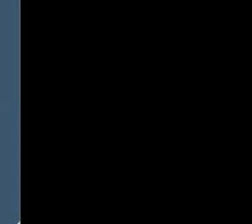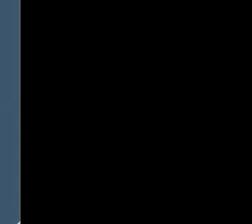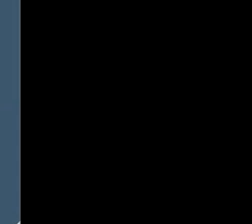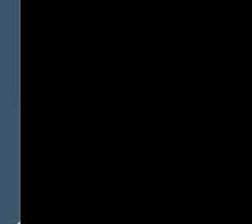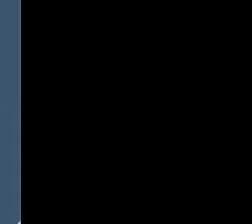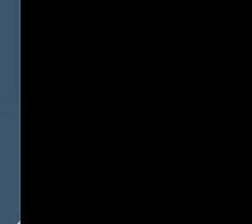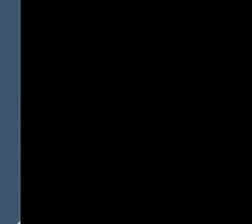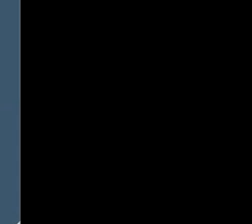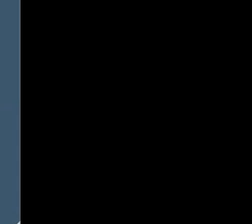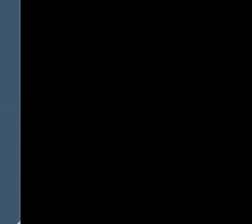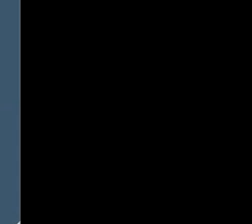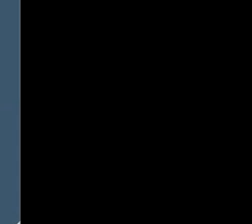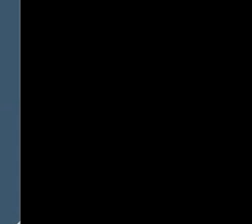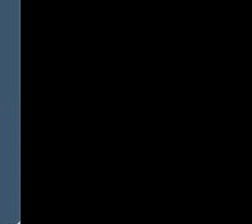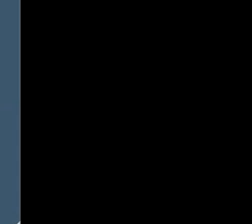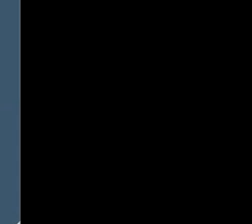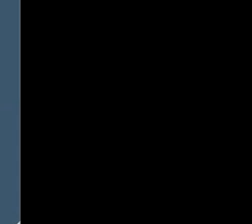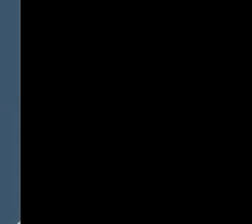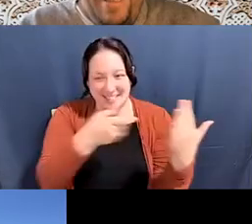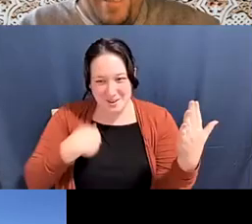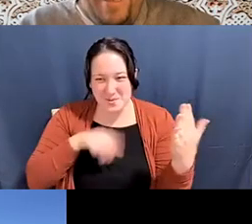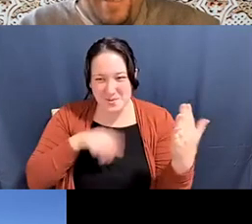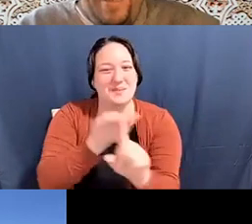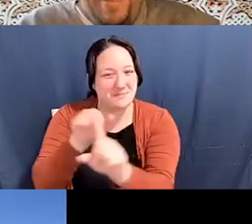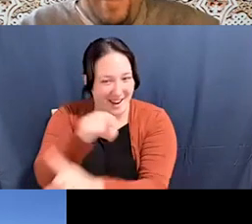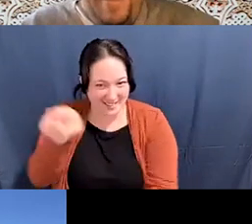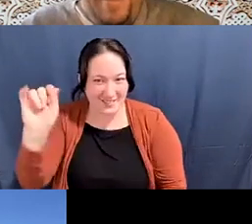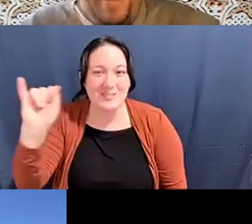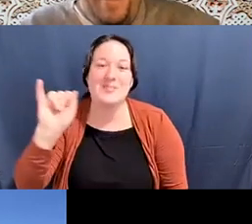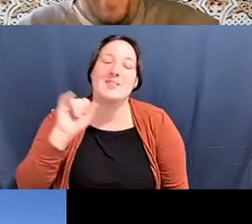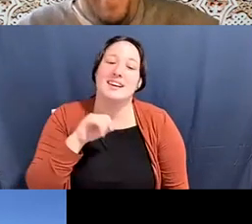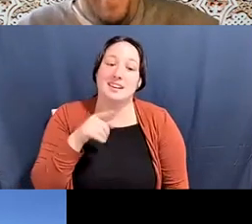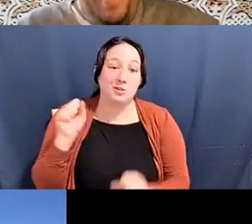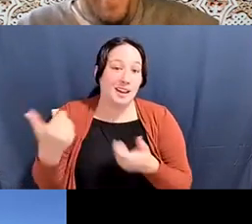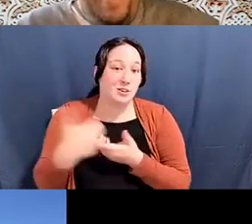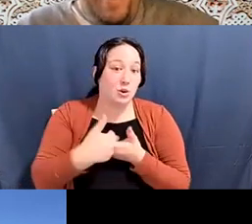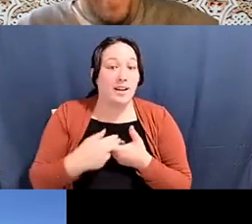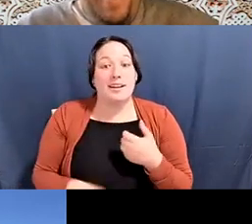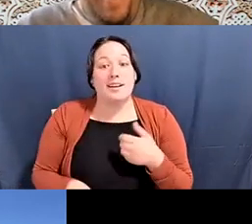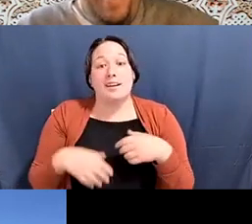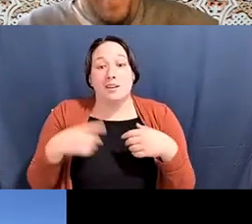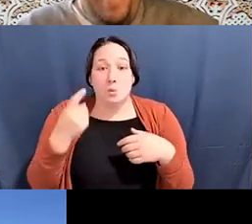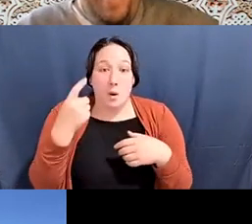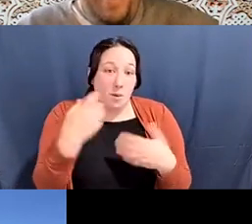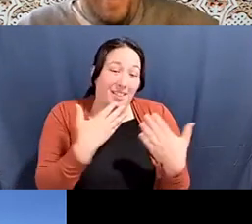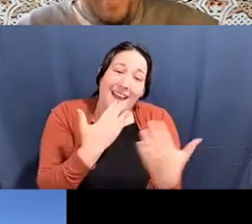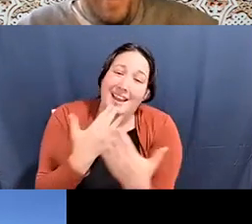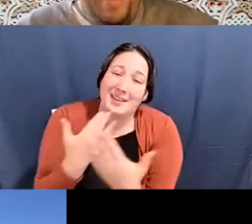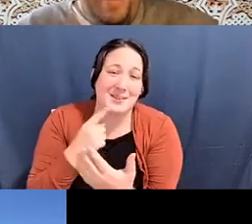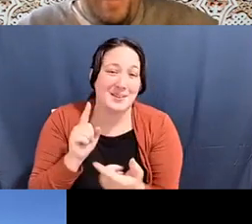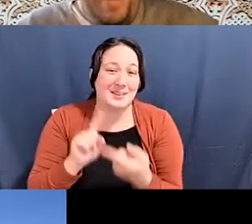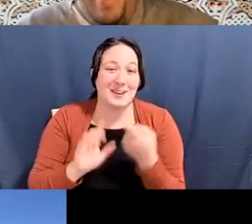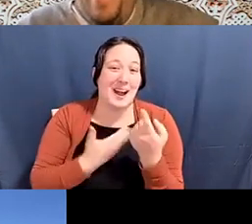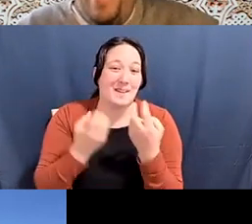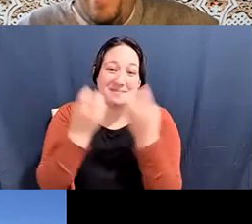Katherine Michel: We will of course send reminders to the campus Community. And with that I'll say one more thank you to our amazing panelists and wish you all a wonderful day.